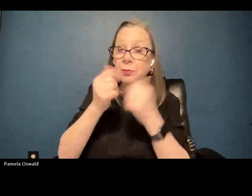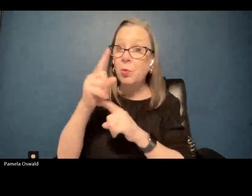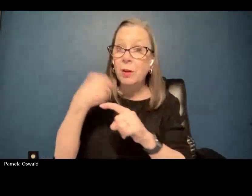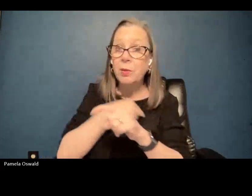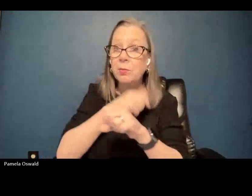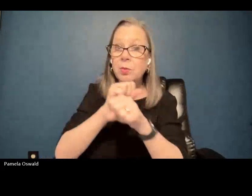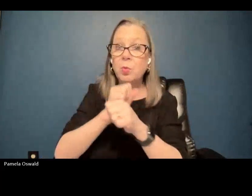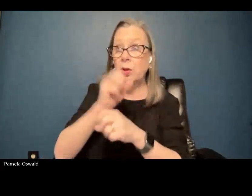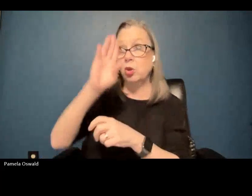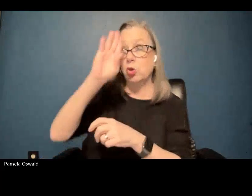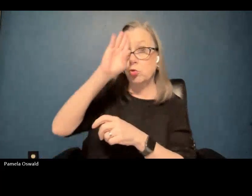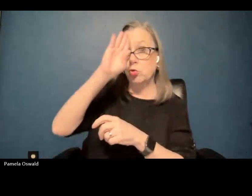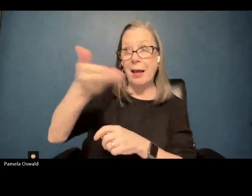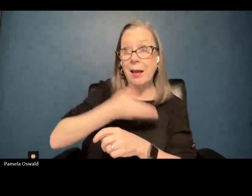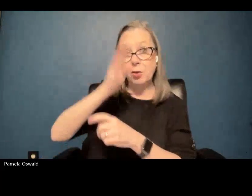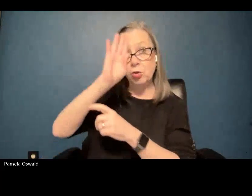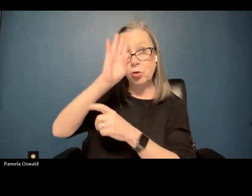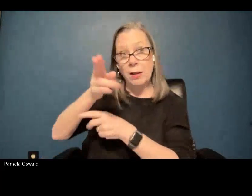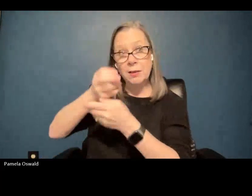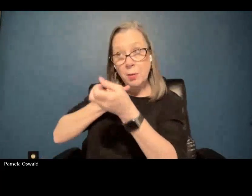the direct support professionals or the direct care workforce.